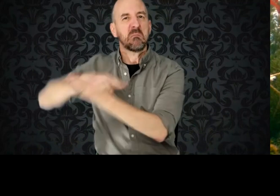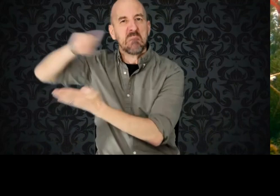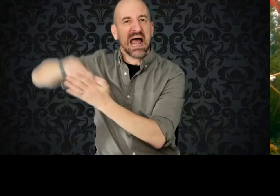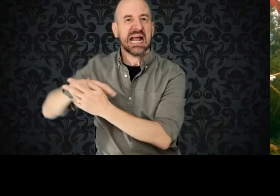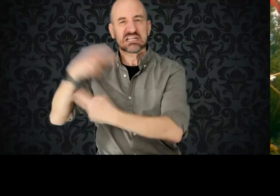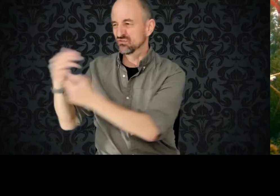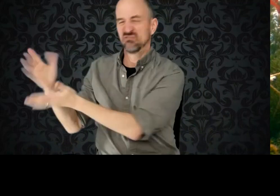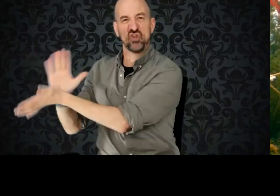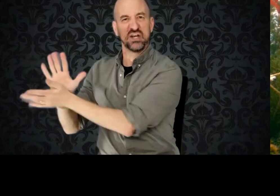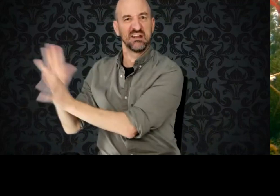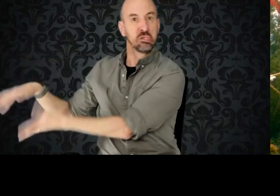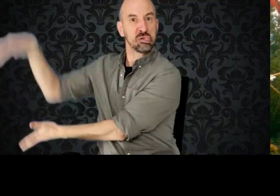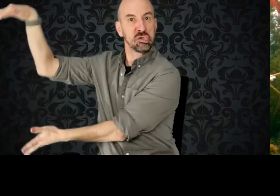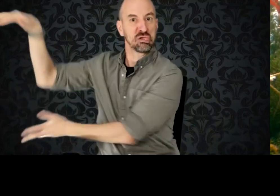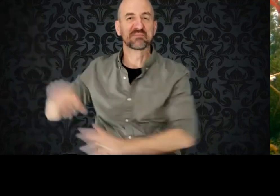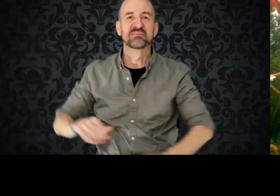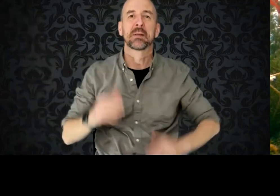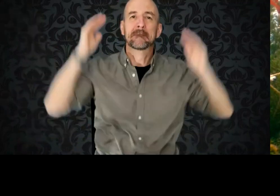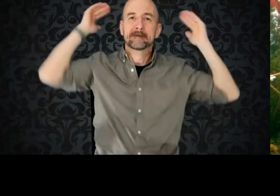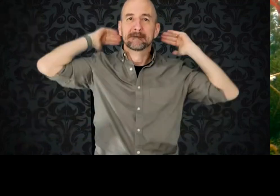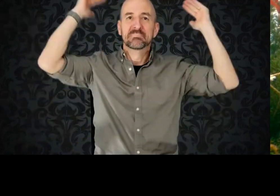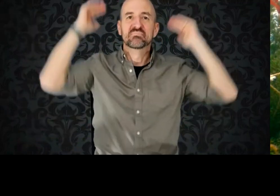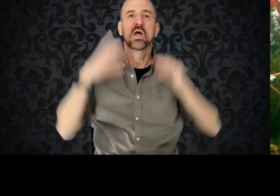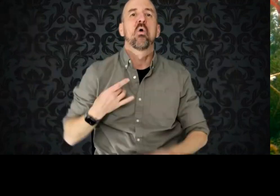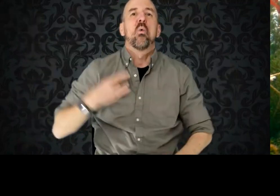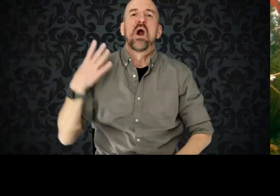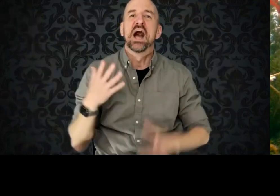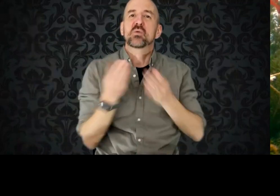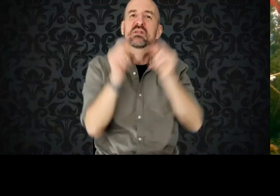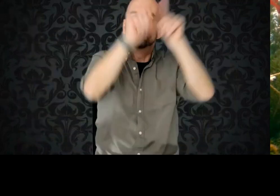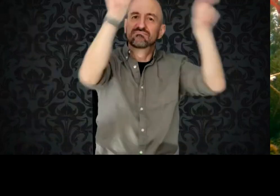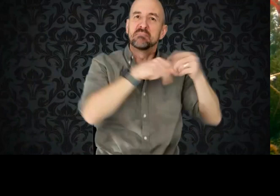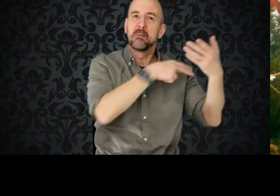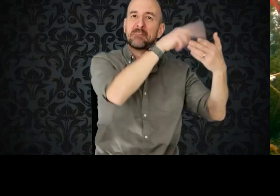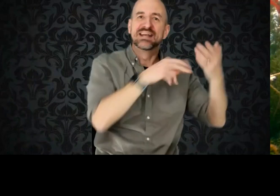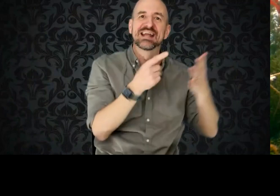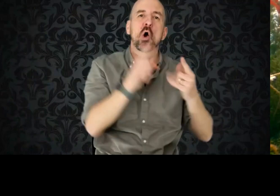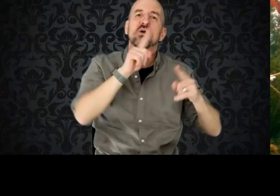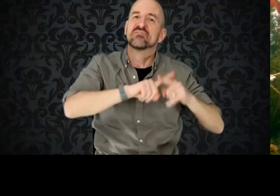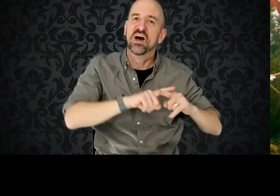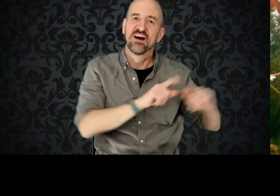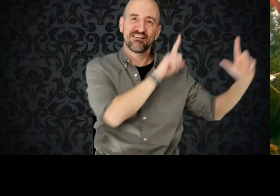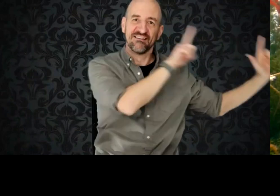hair which I am wearing down. I'm sat in my kitchen in Birmingham, I am glad that my screen